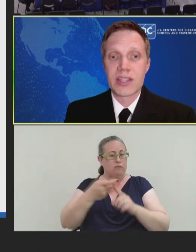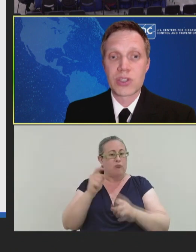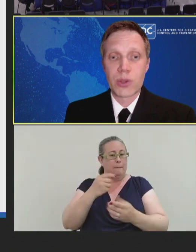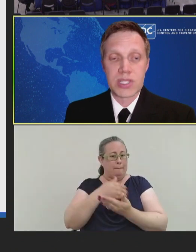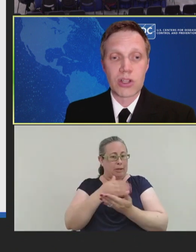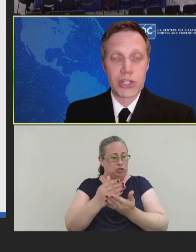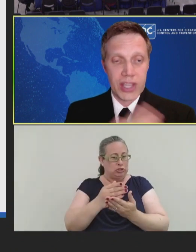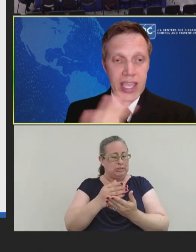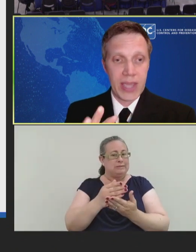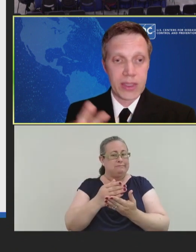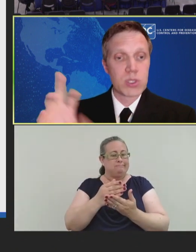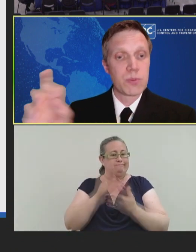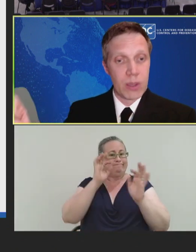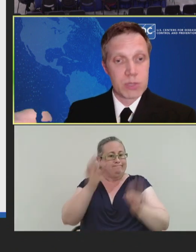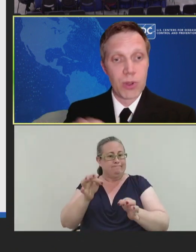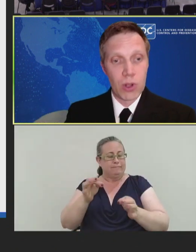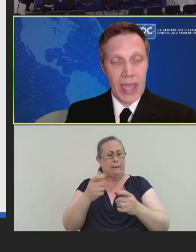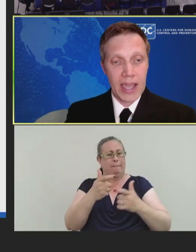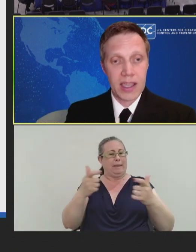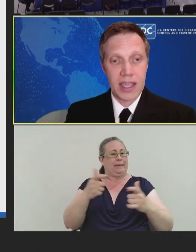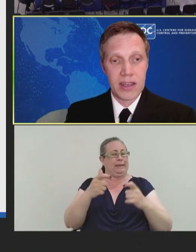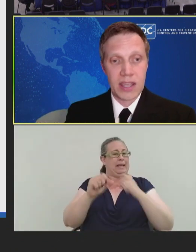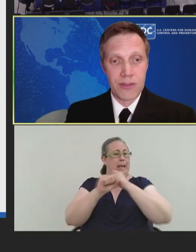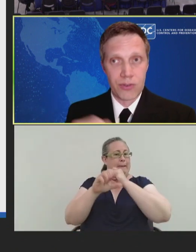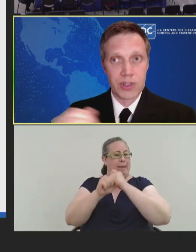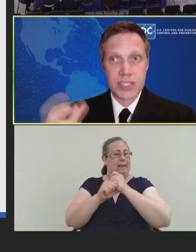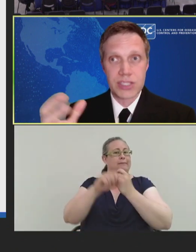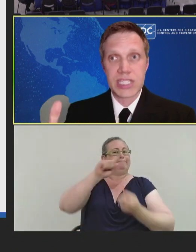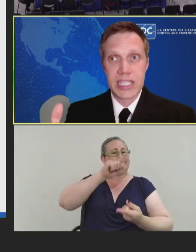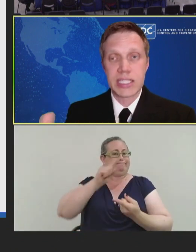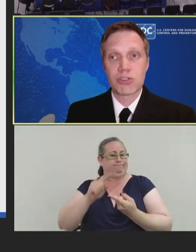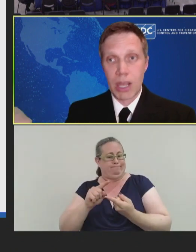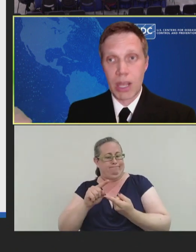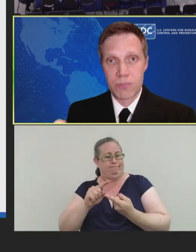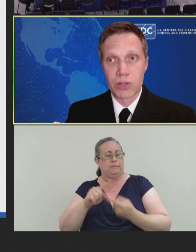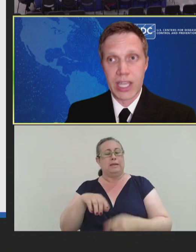so, there was a larger campaign that was pulled back and never released. So, CDC pulled together